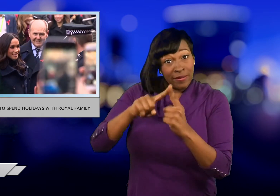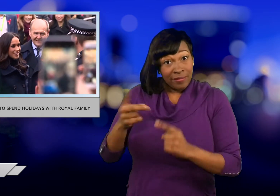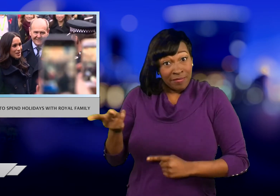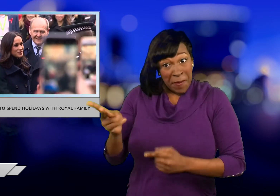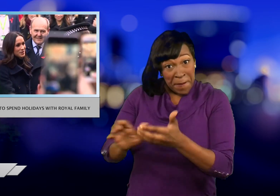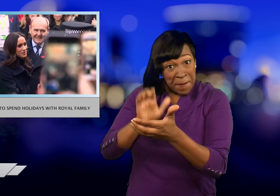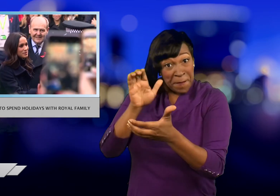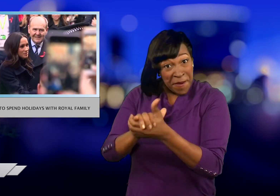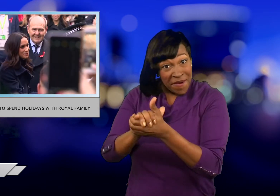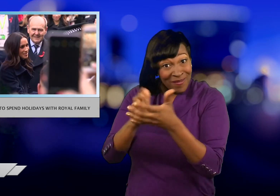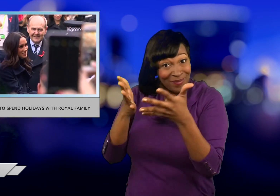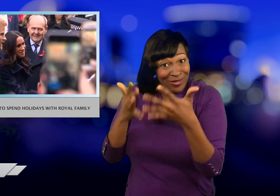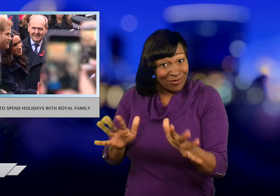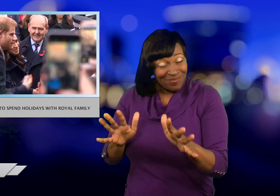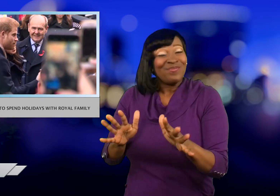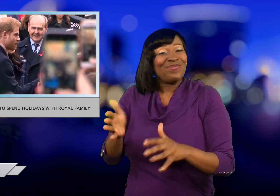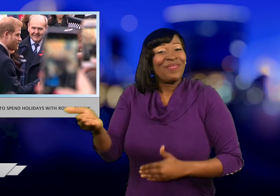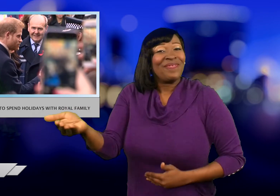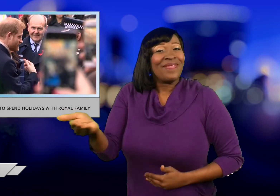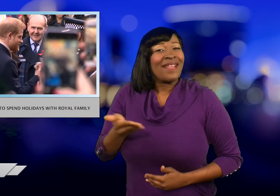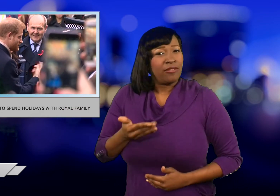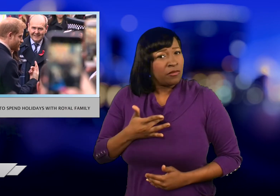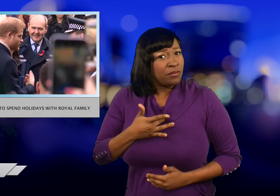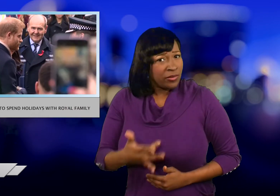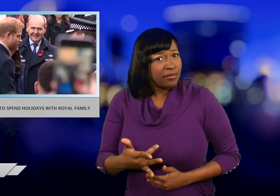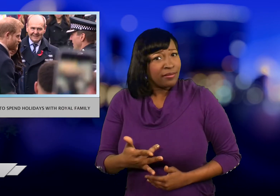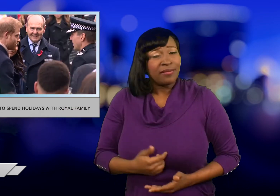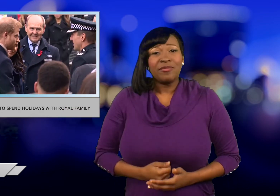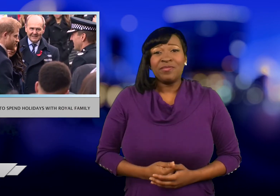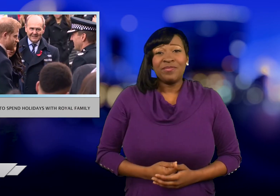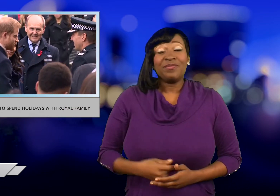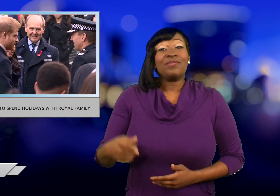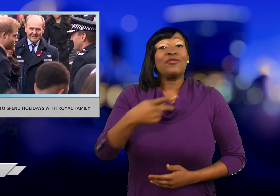after a couple has already tied the knot.